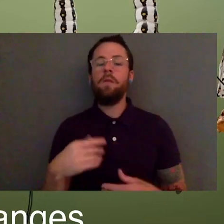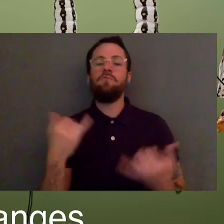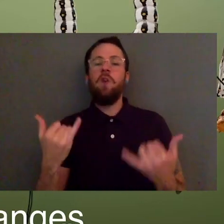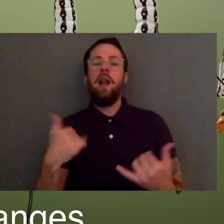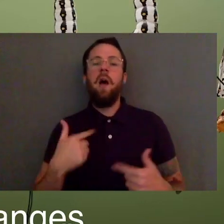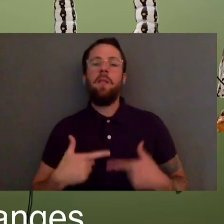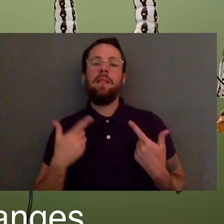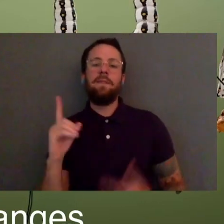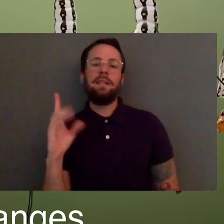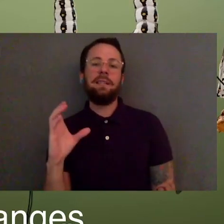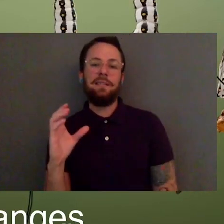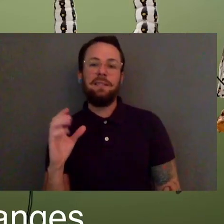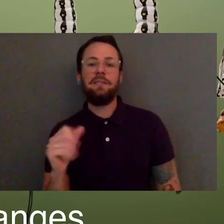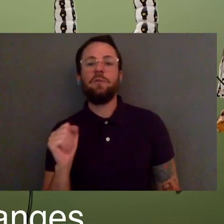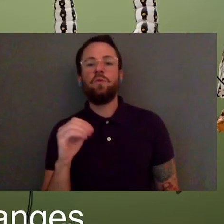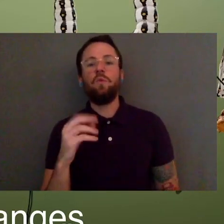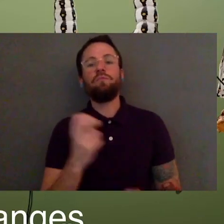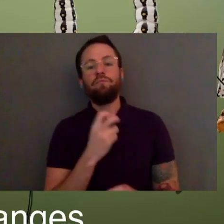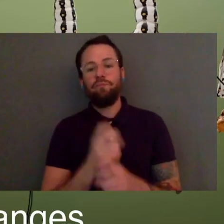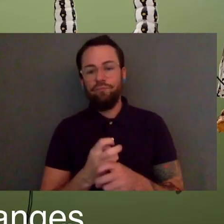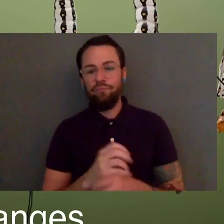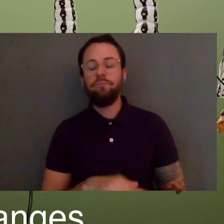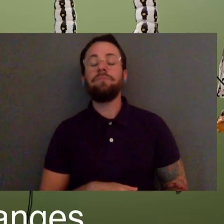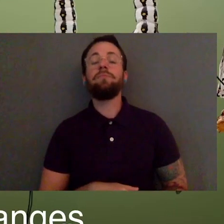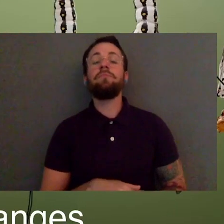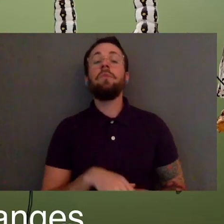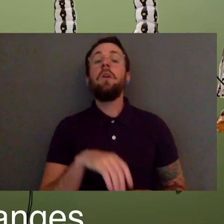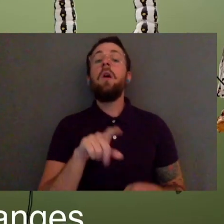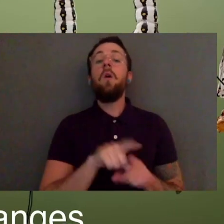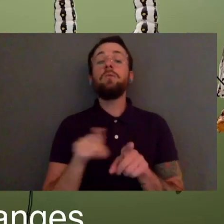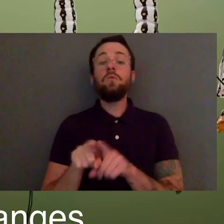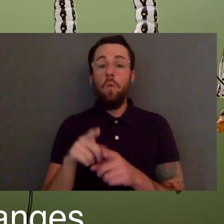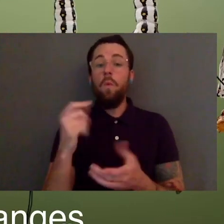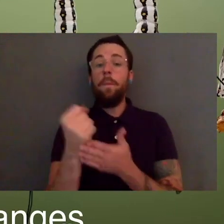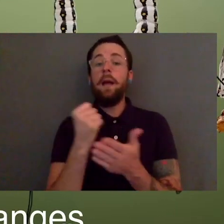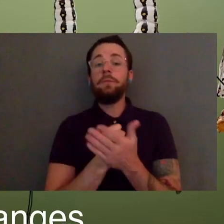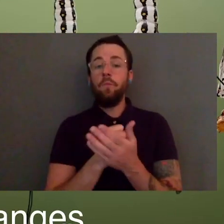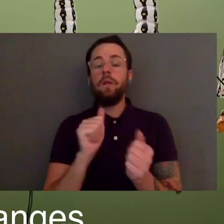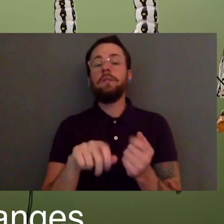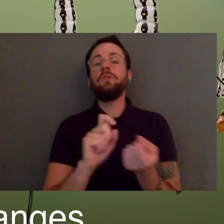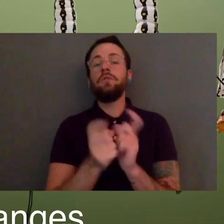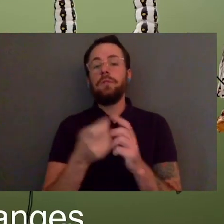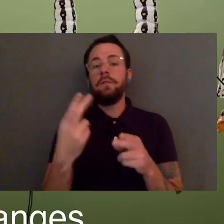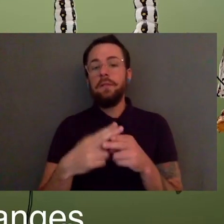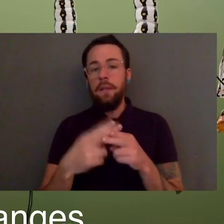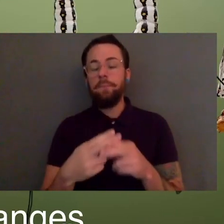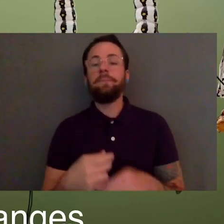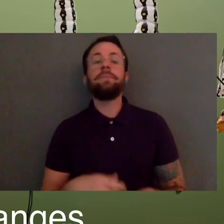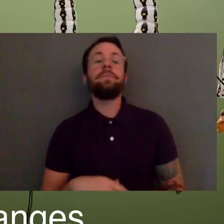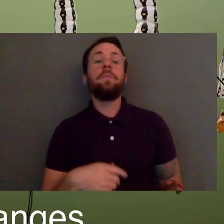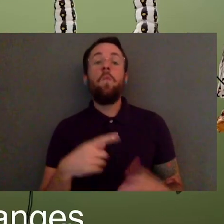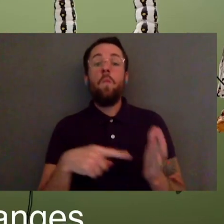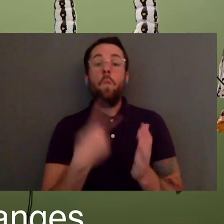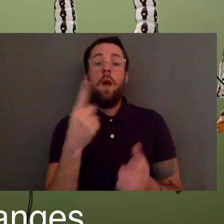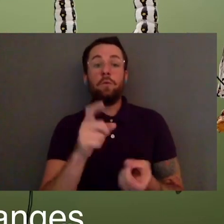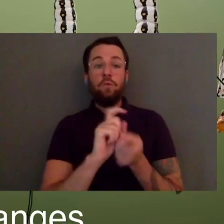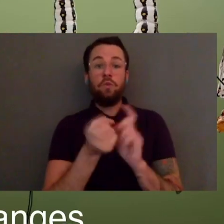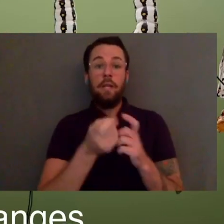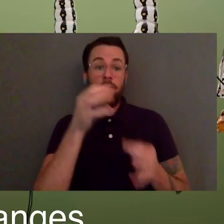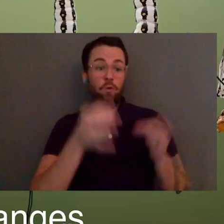I have not done that. I would have to go to California and since I live in Washington DC, that would be a difficult process.